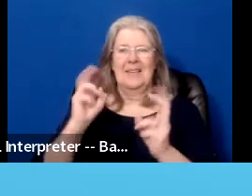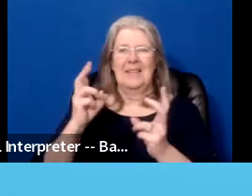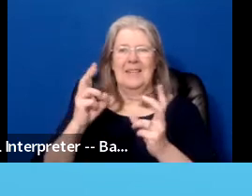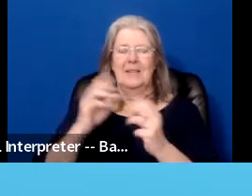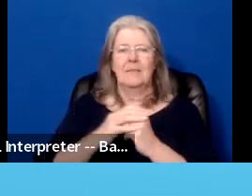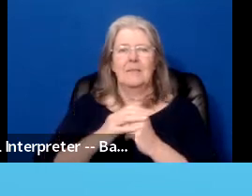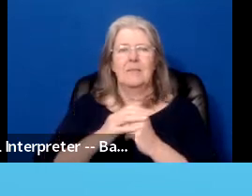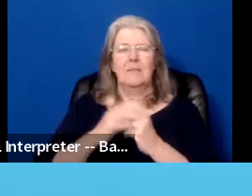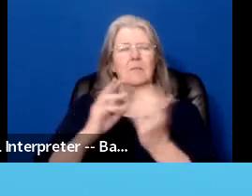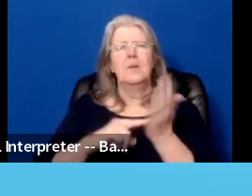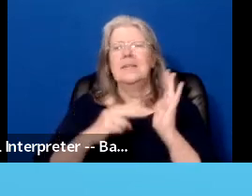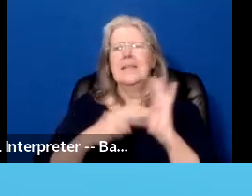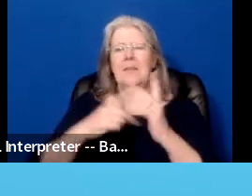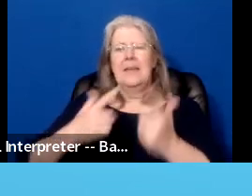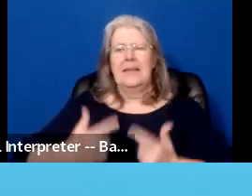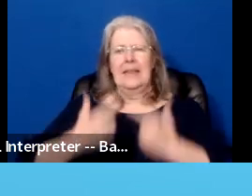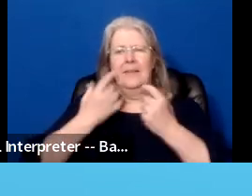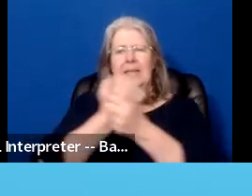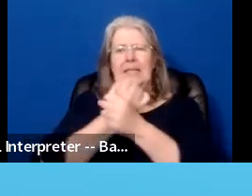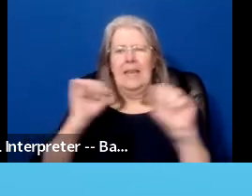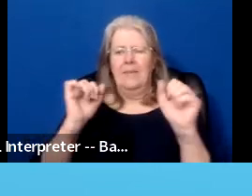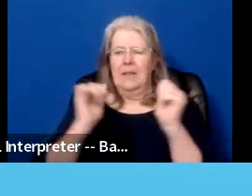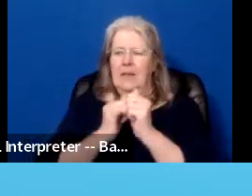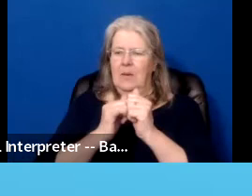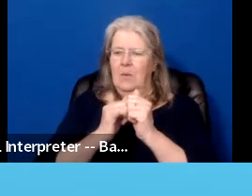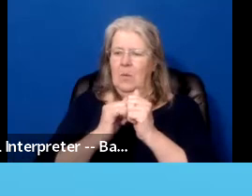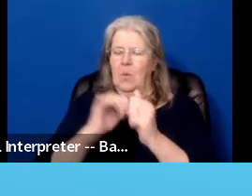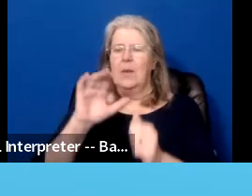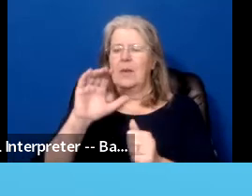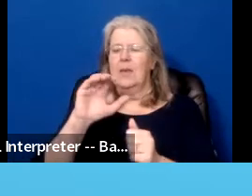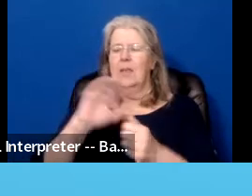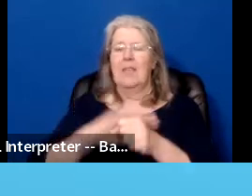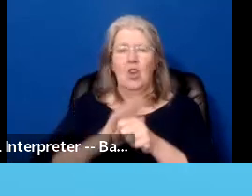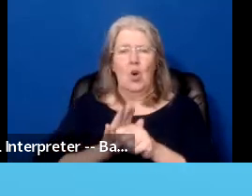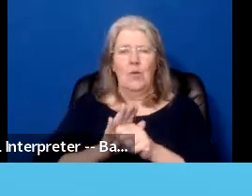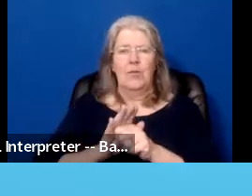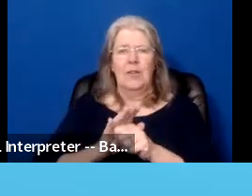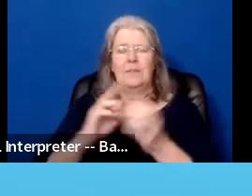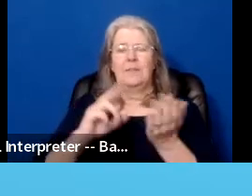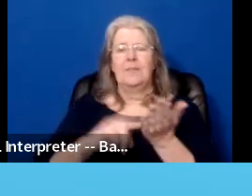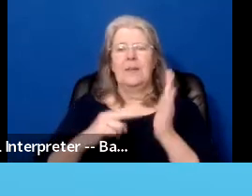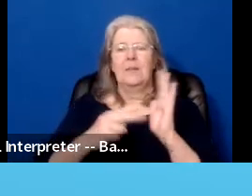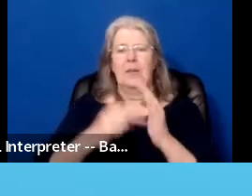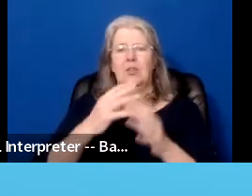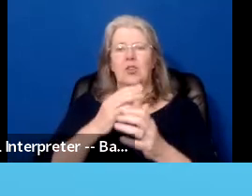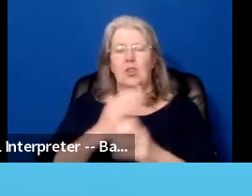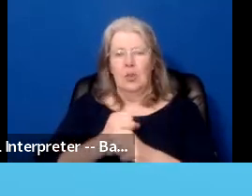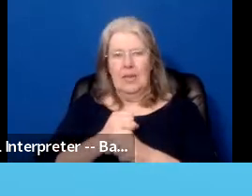does that mean to live safely with COVID? Dr. Klemsz: So I think it means that you get your vaccines and your boosters as recommended